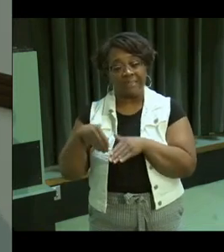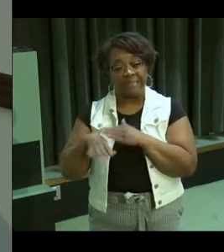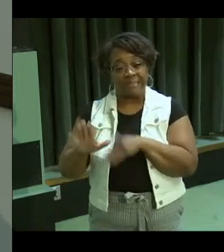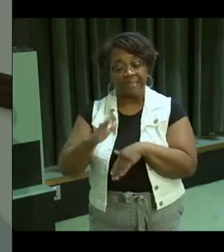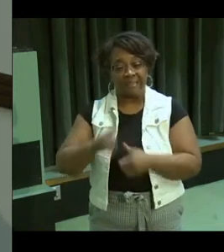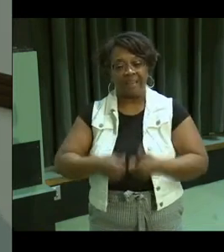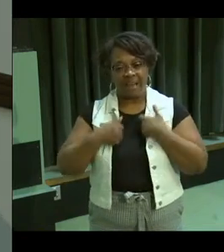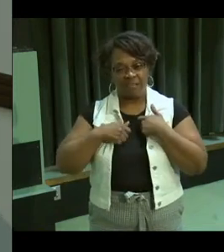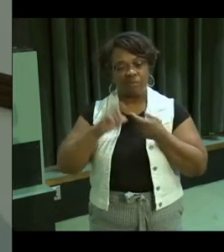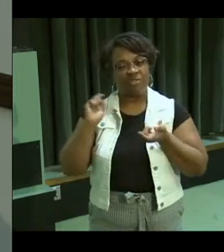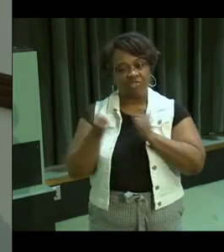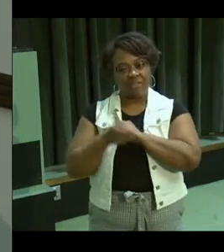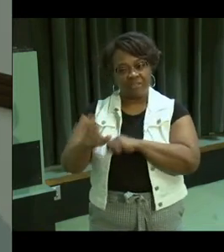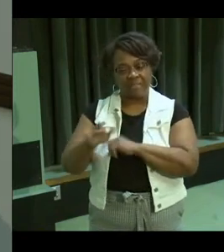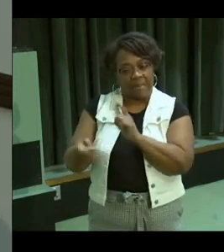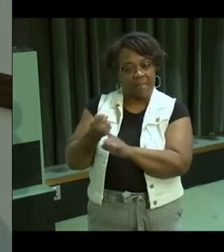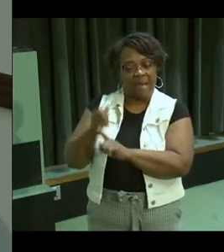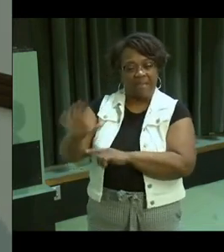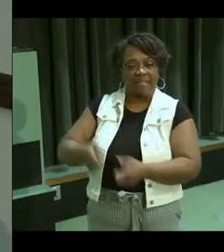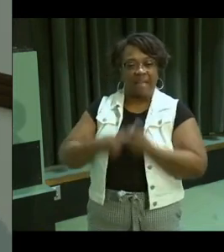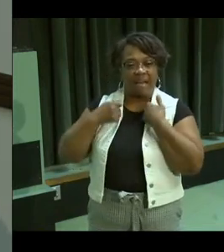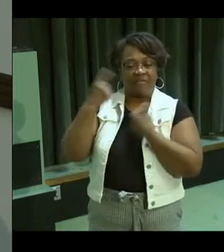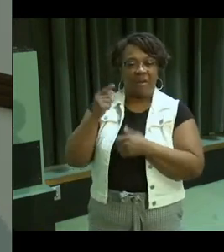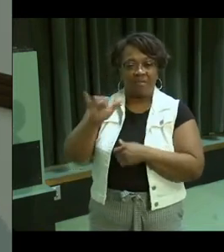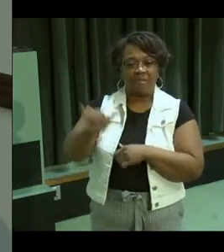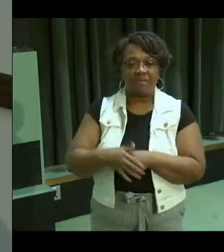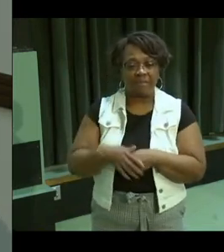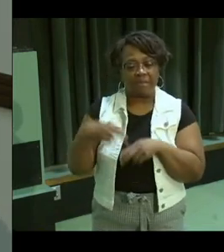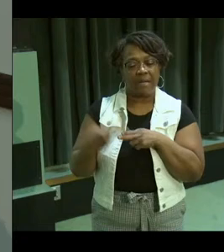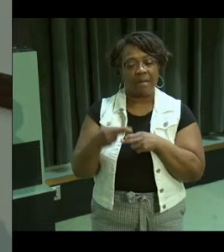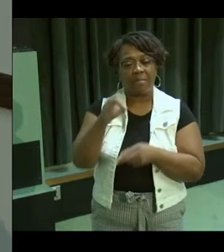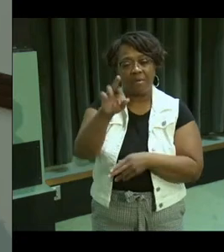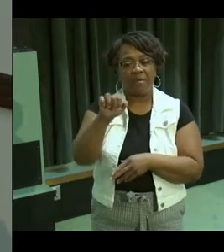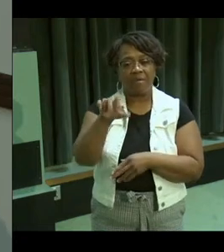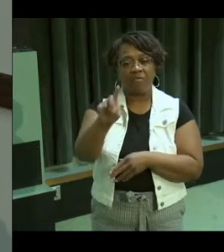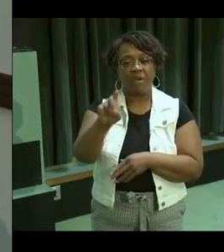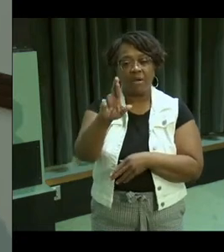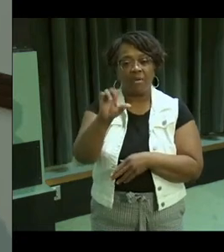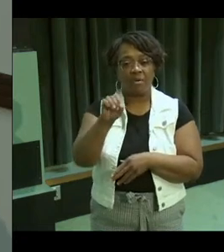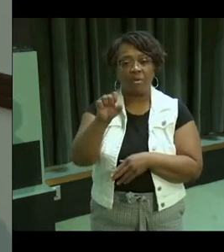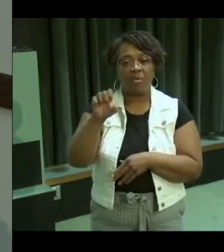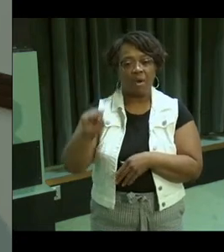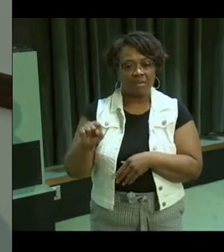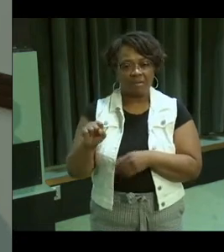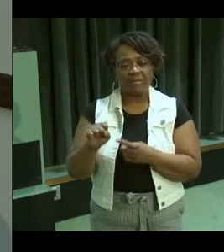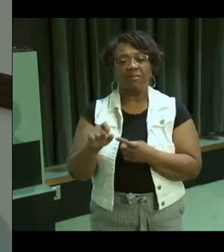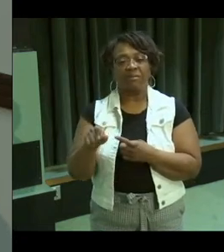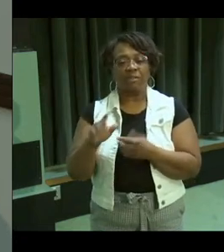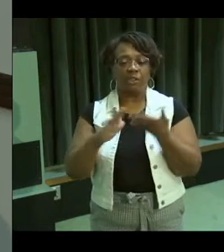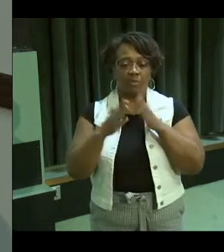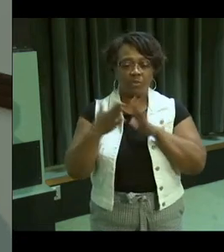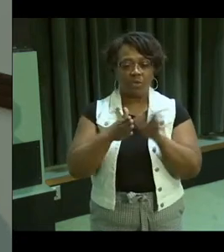life would eventually change his life forever. His name was Fred